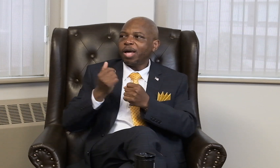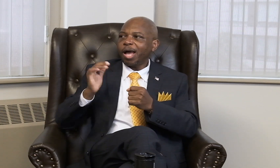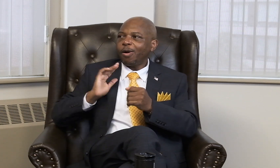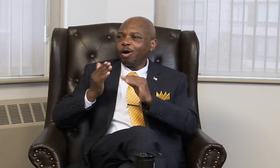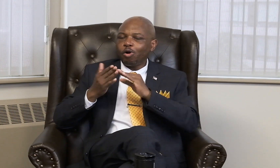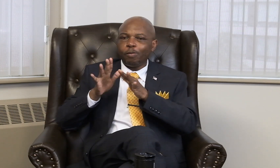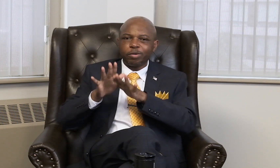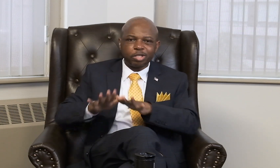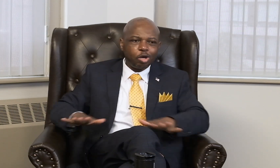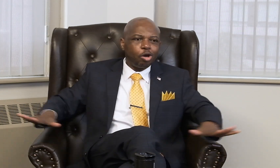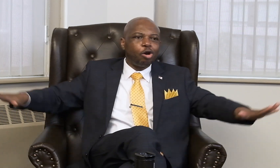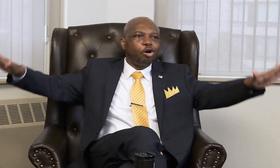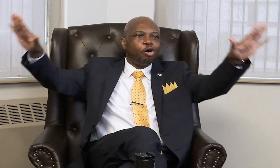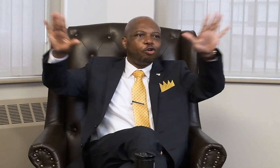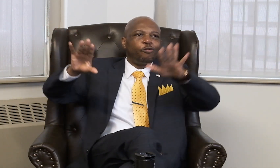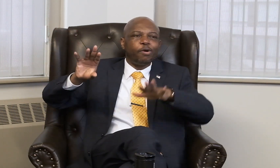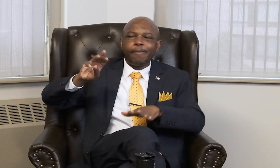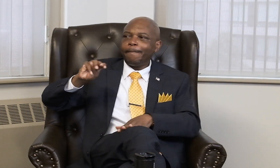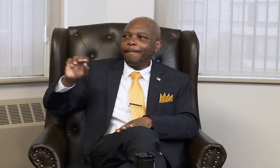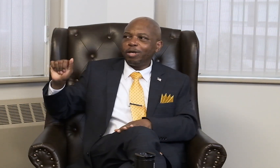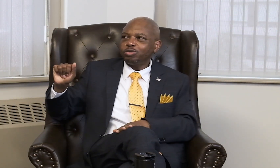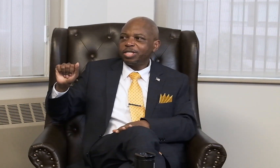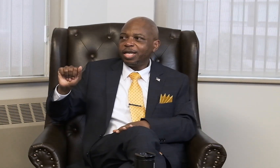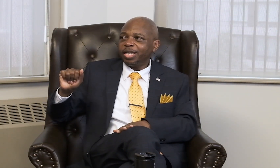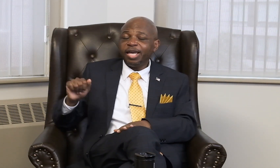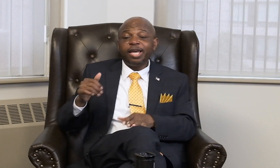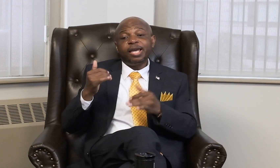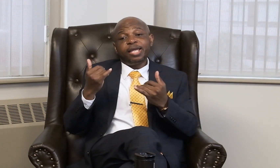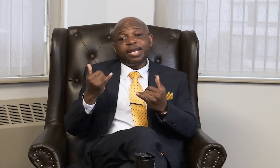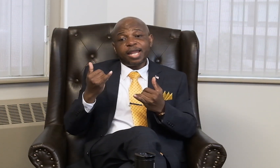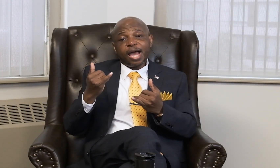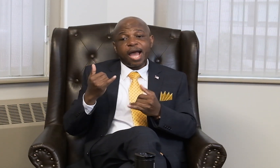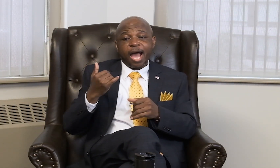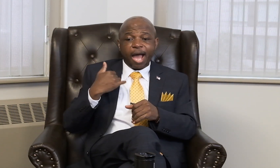aspects of each person to support the work that we are doing across the Commonwealth.